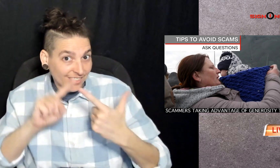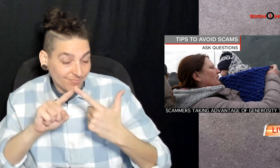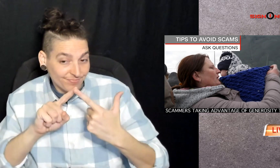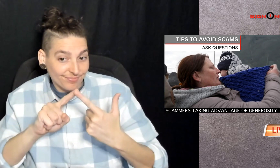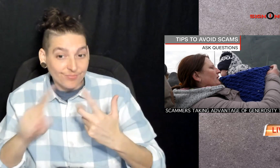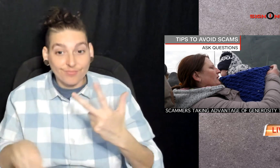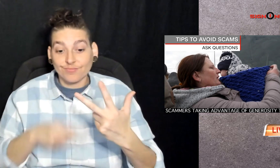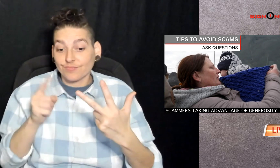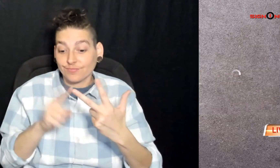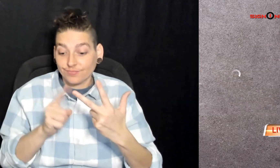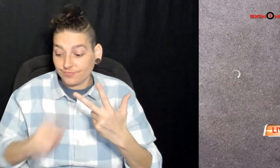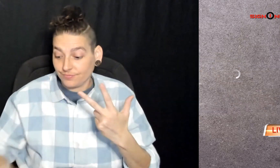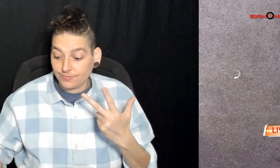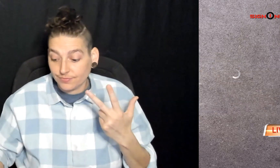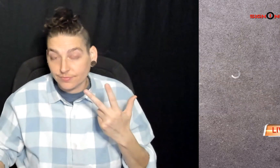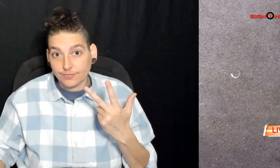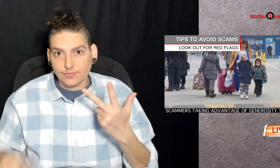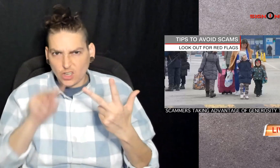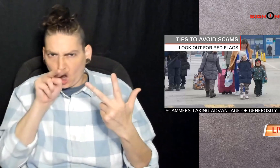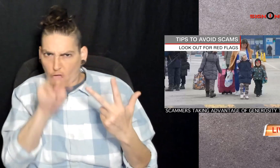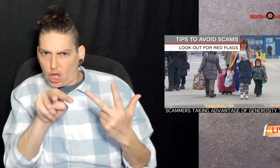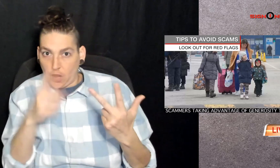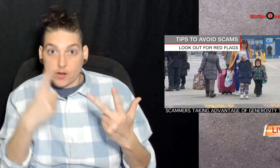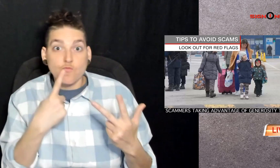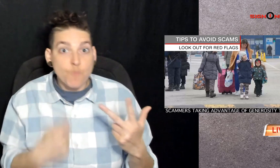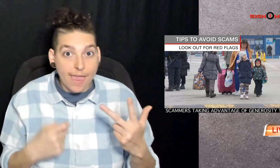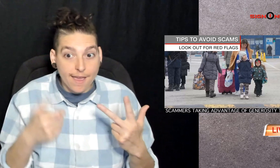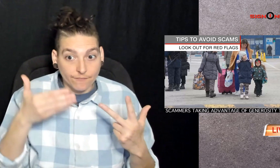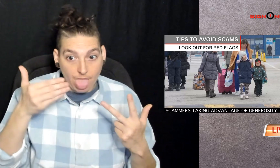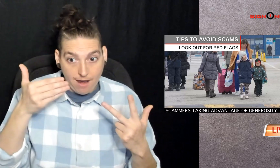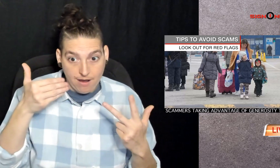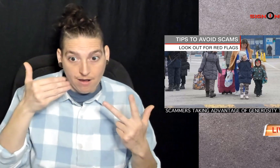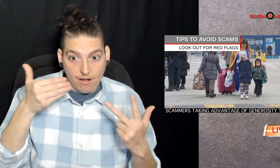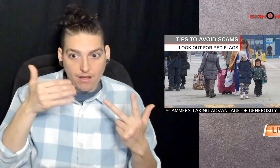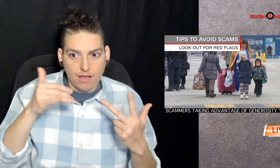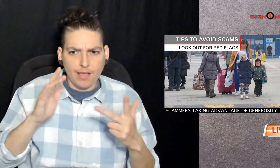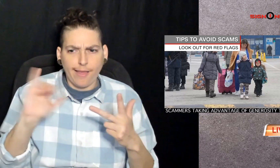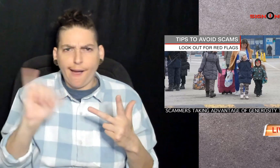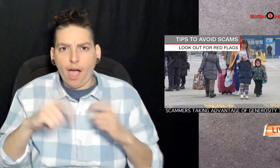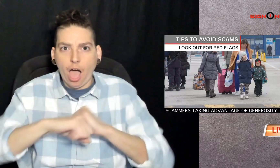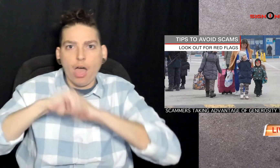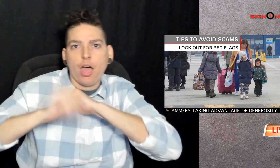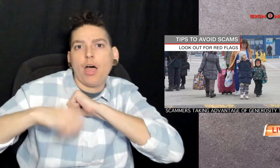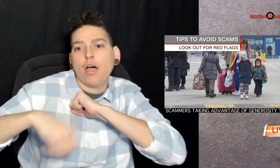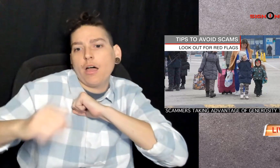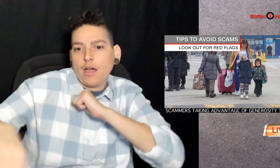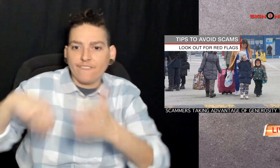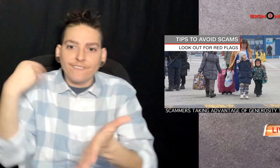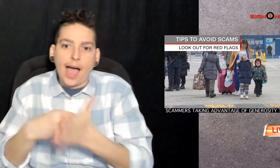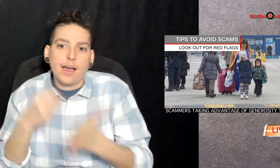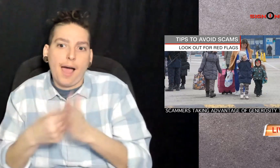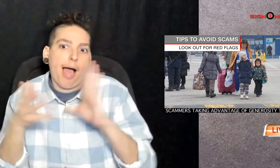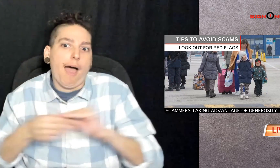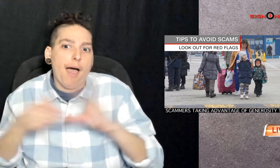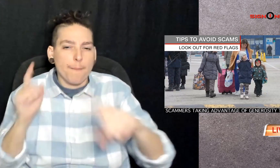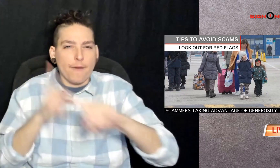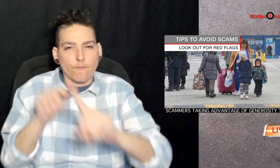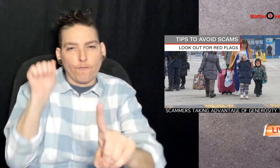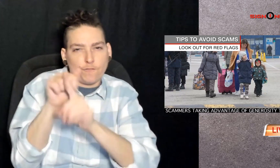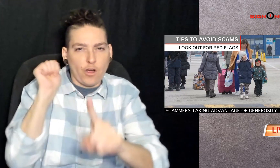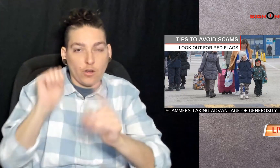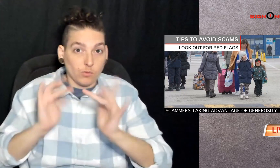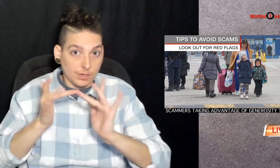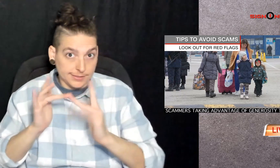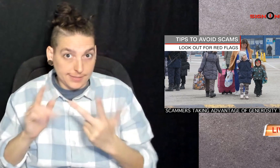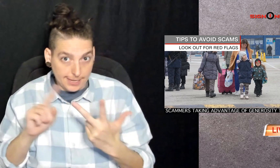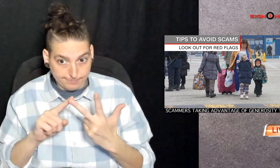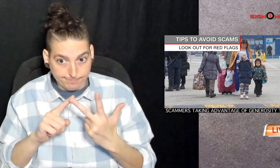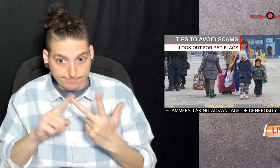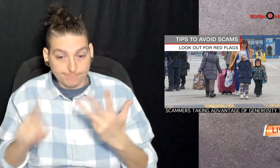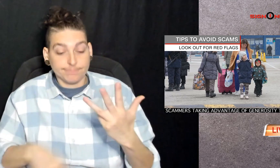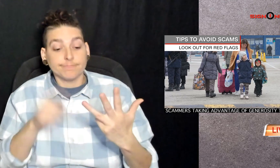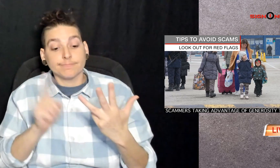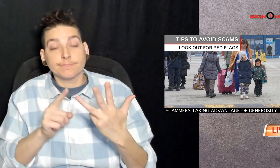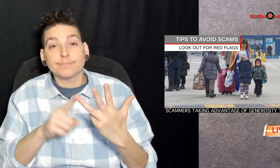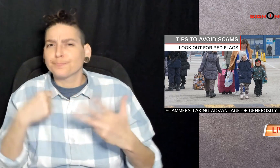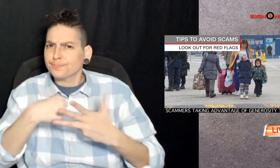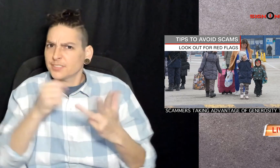relief be on the lookout for red flags like exaggerated financial claims and fraudulent